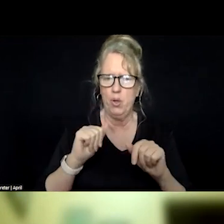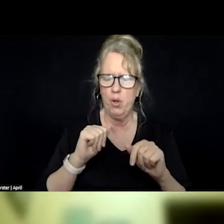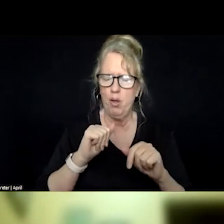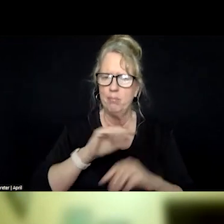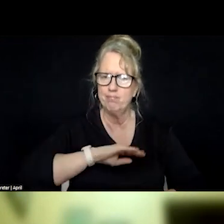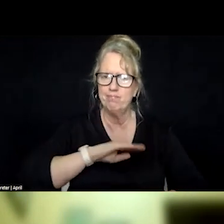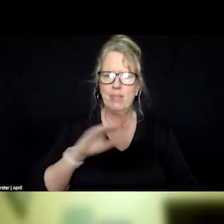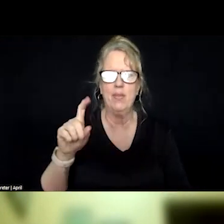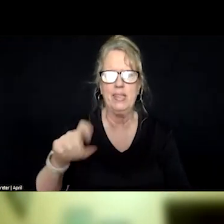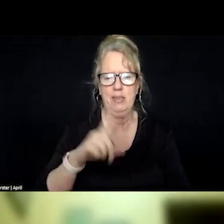THE COMMUNITIES THAT WE SERVE.